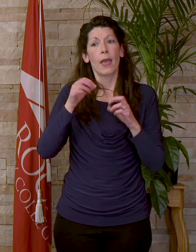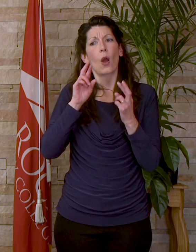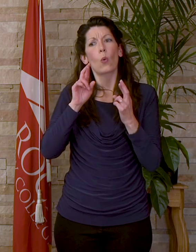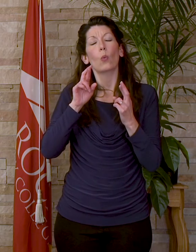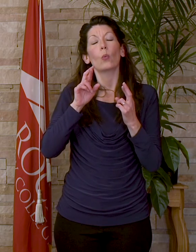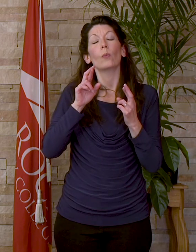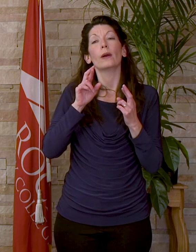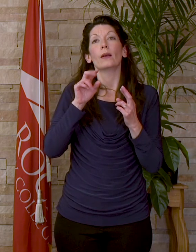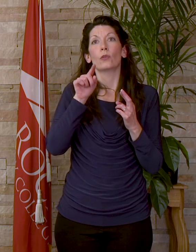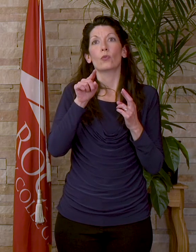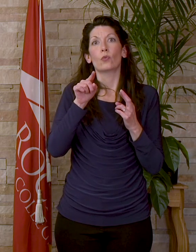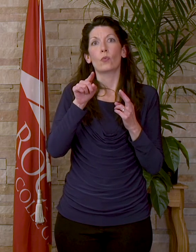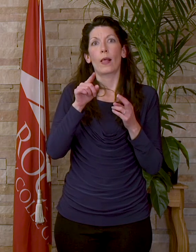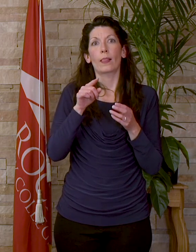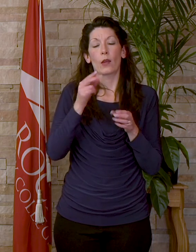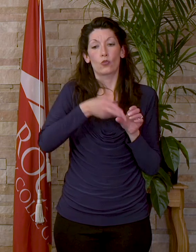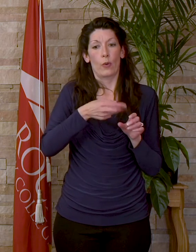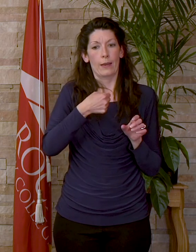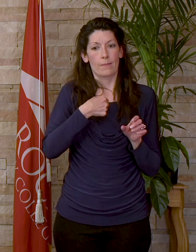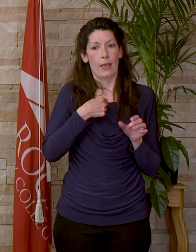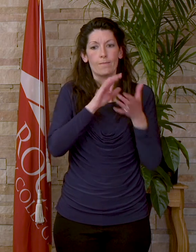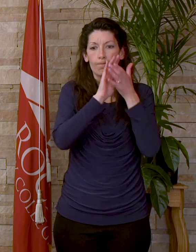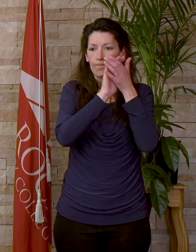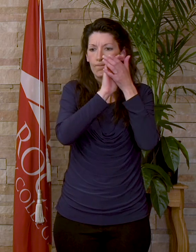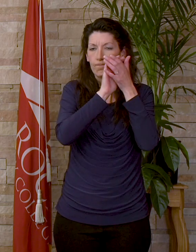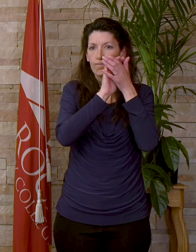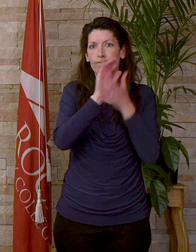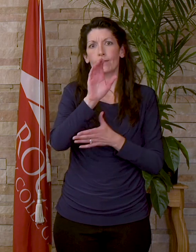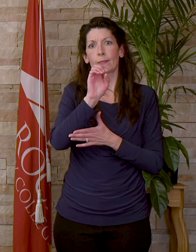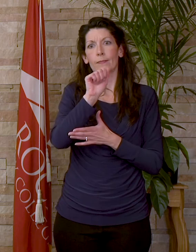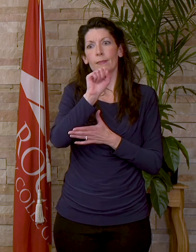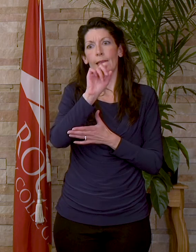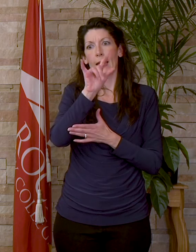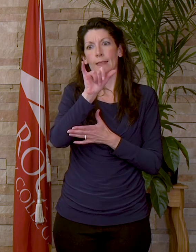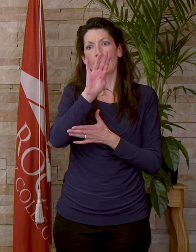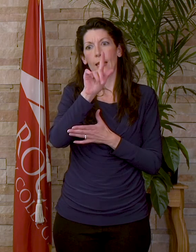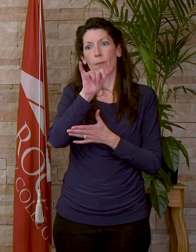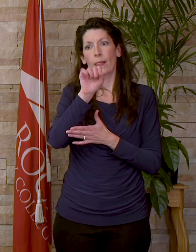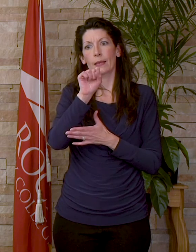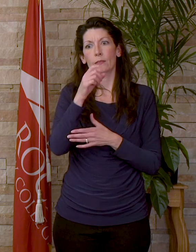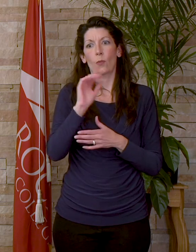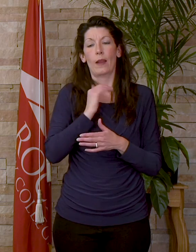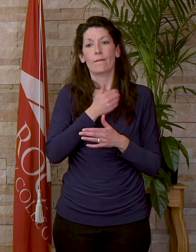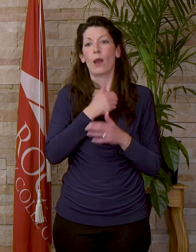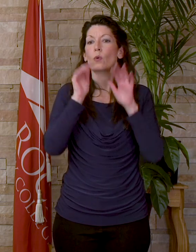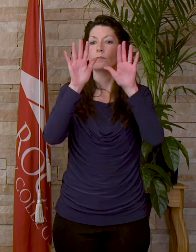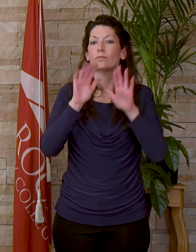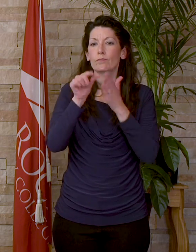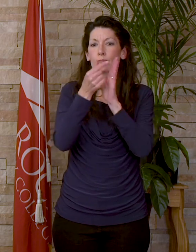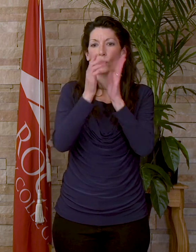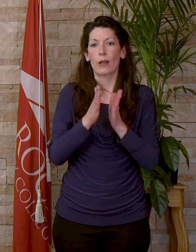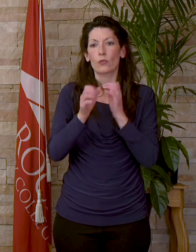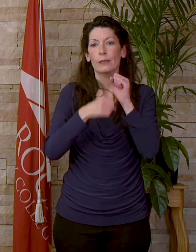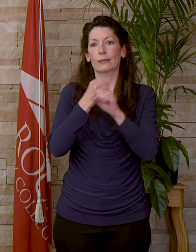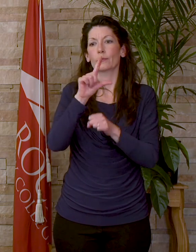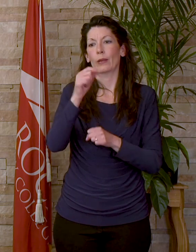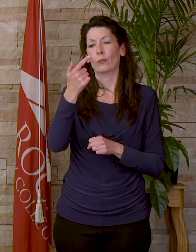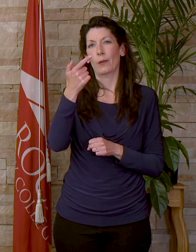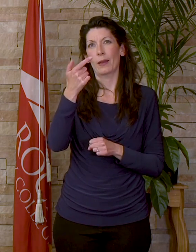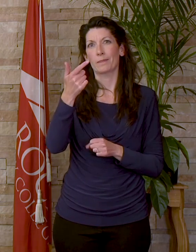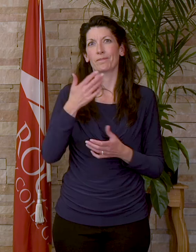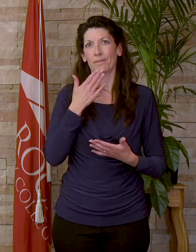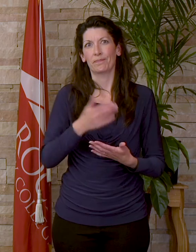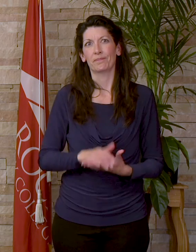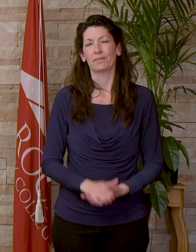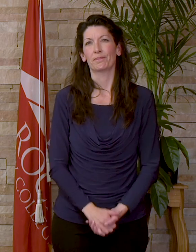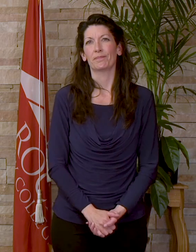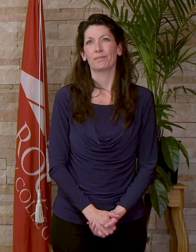will join me in congratulating Cassidy Bliss for being one of our outstanding graduates for 2021.